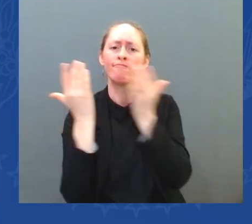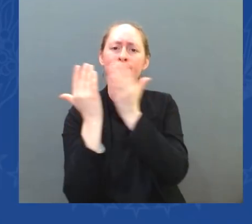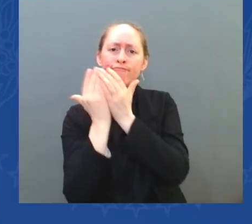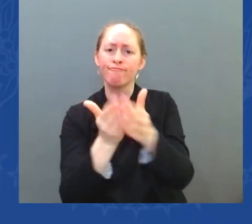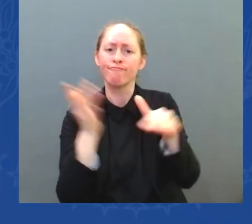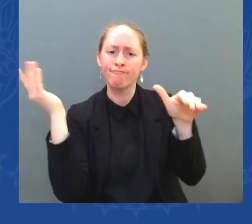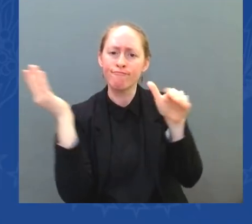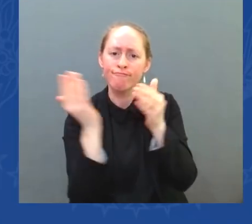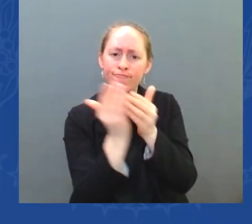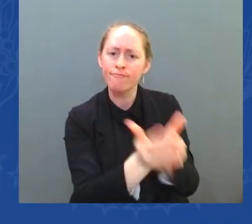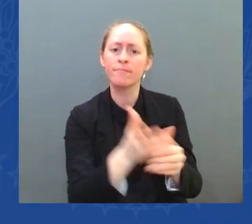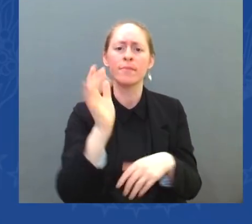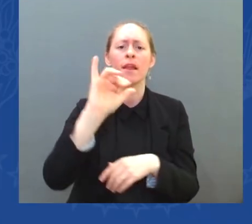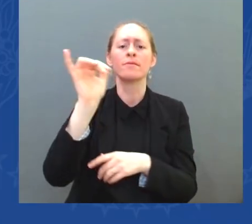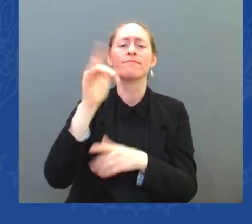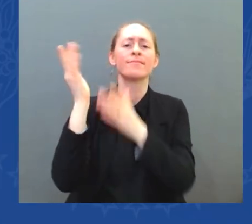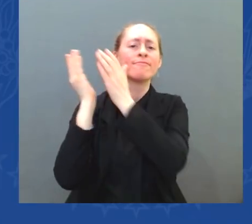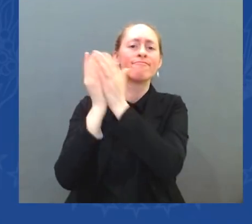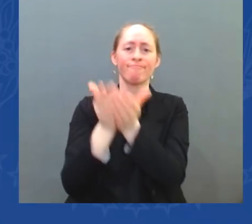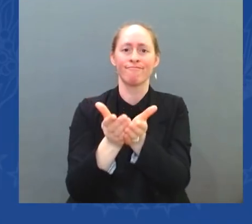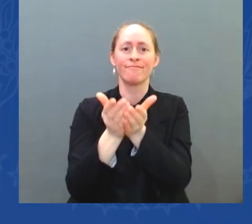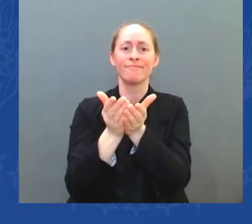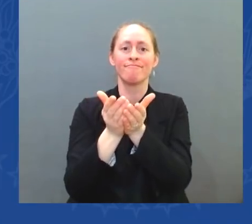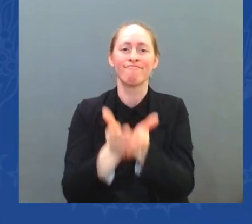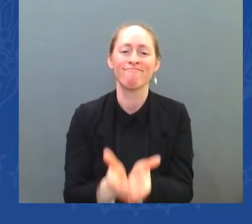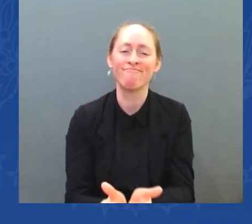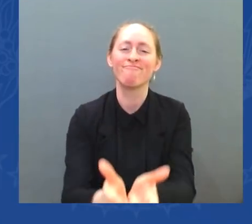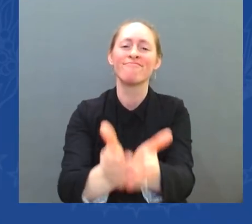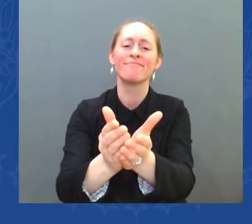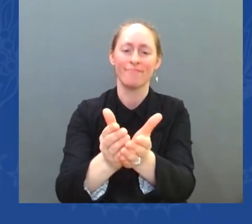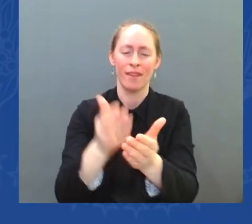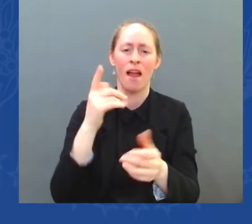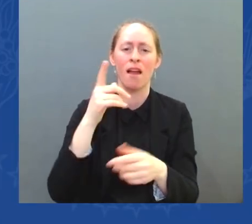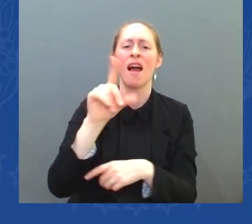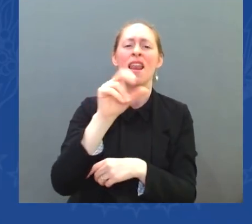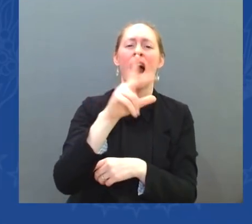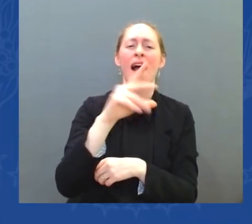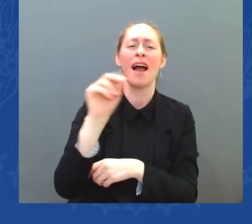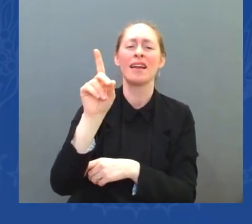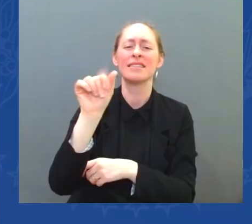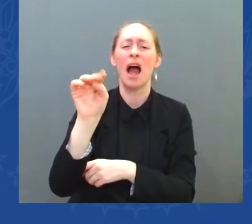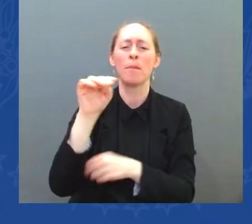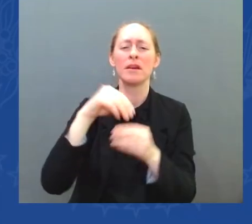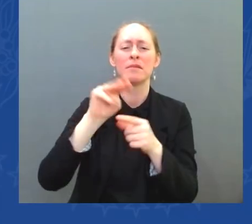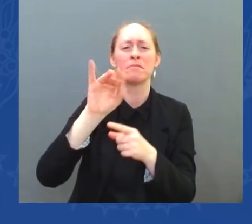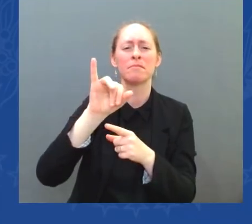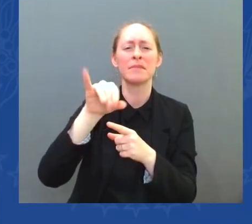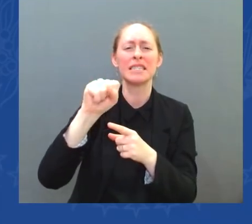And you say, "What does that have to do with me?" It has a lot to do with you all. Because nearly every bushel of soybean and corn